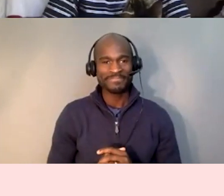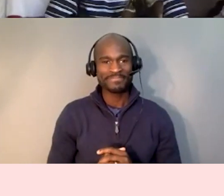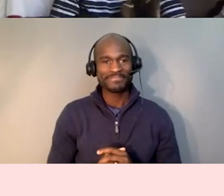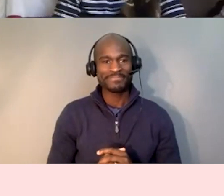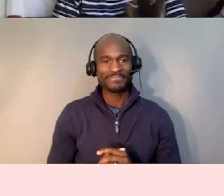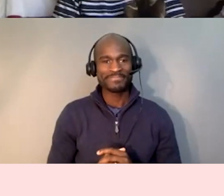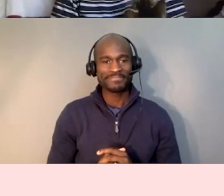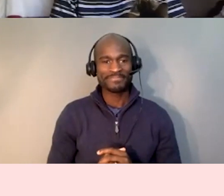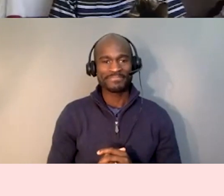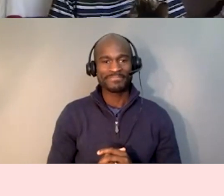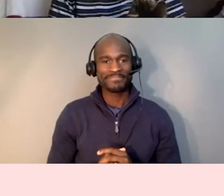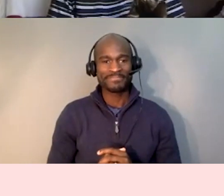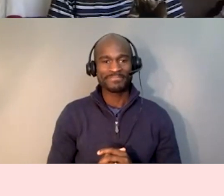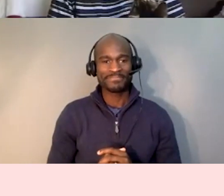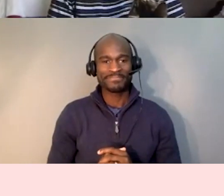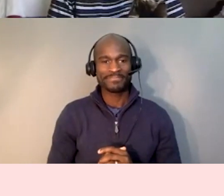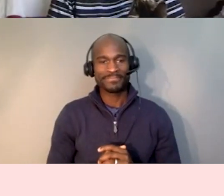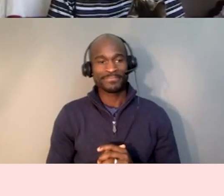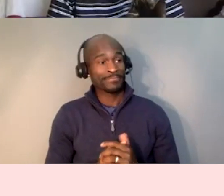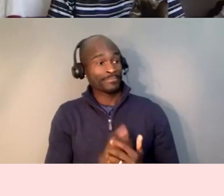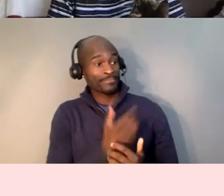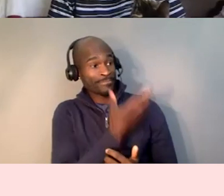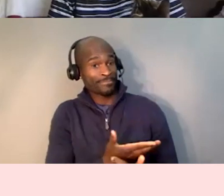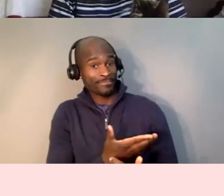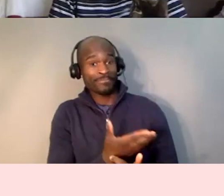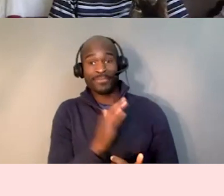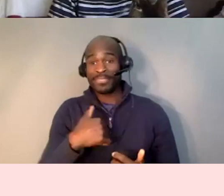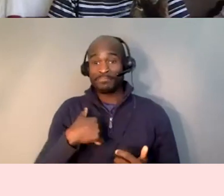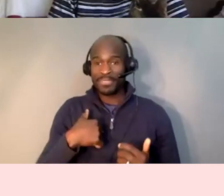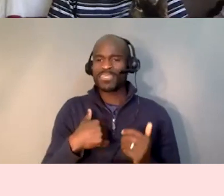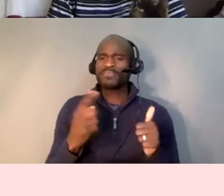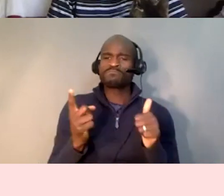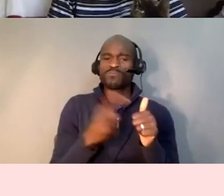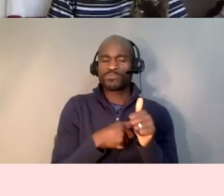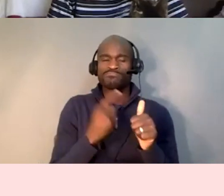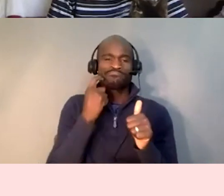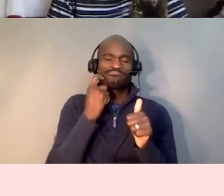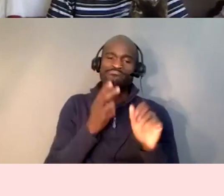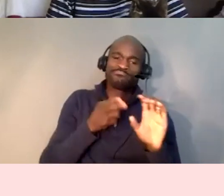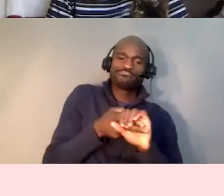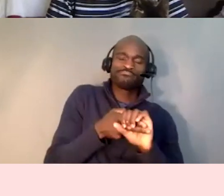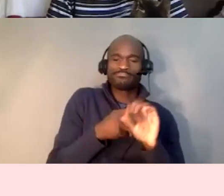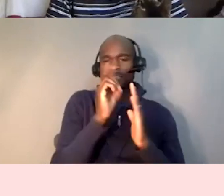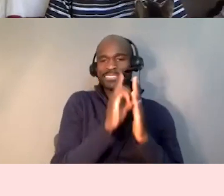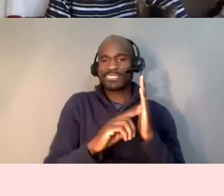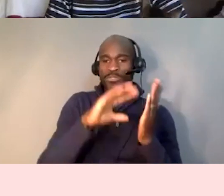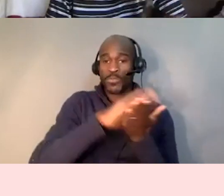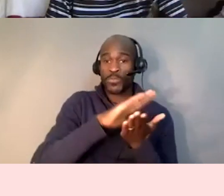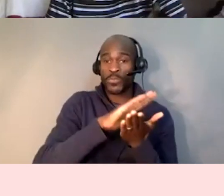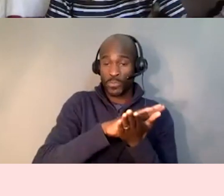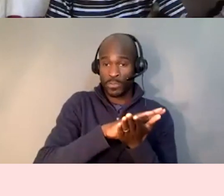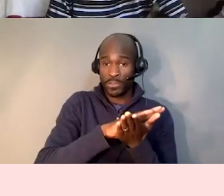So this is me pretty early in design school my major was actually in industrial design,